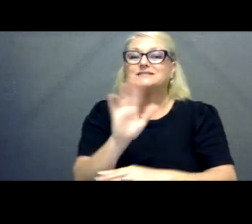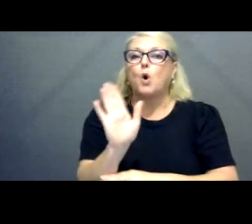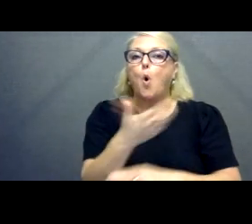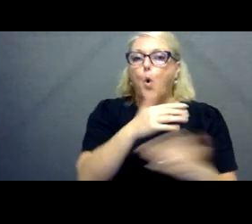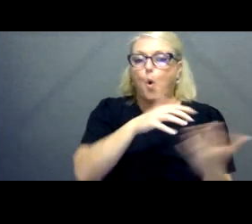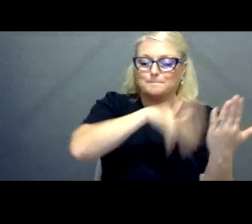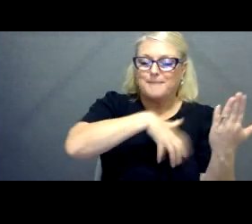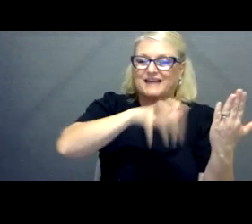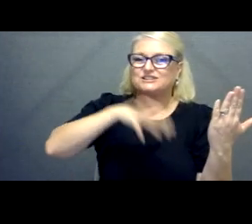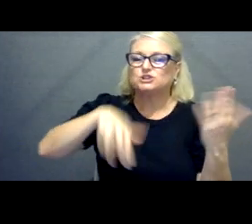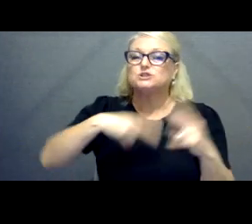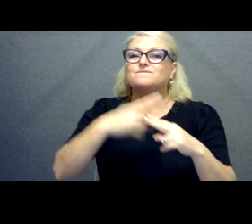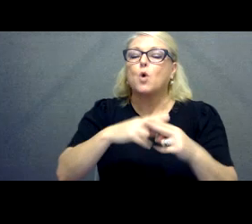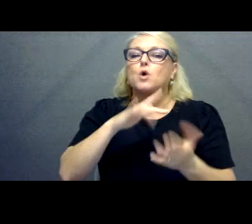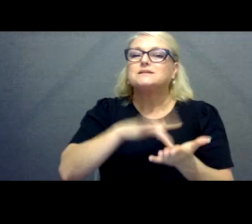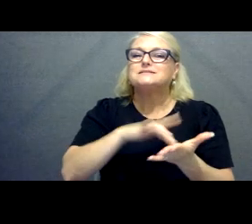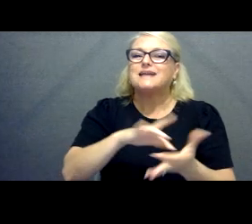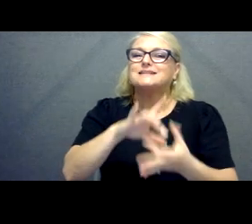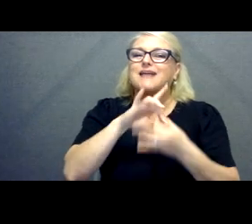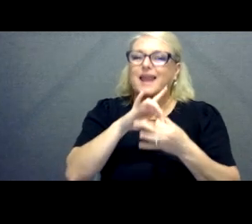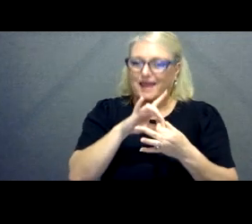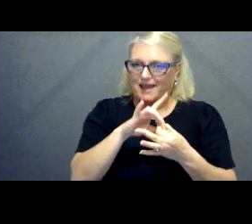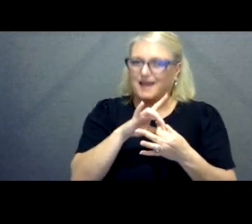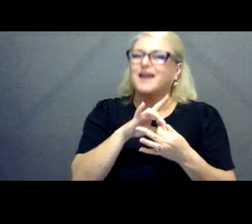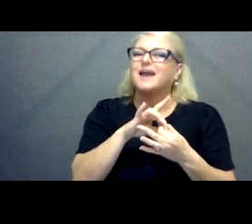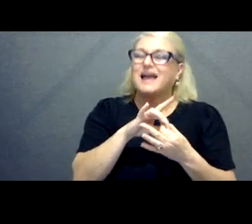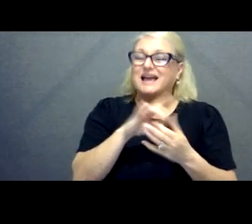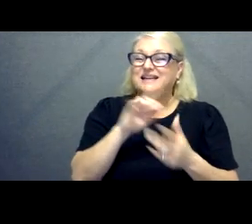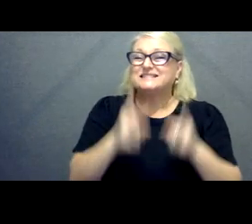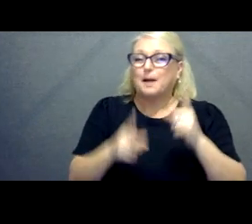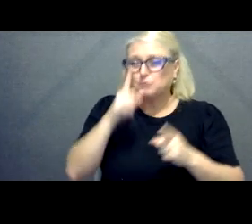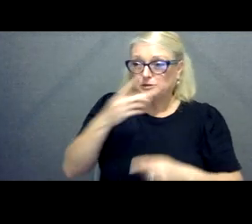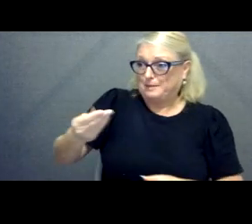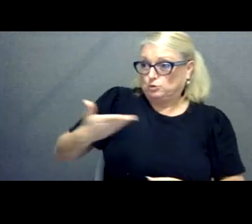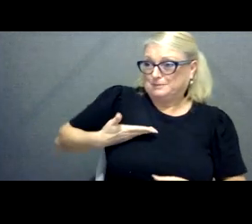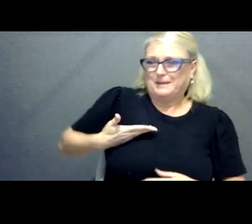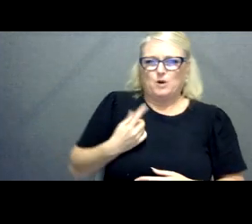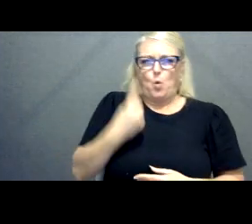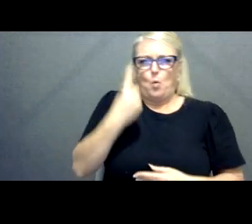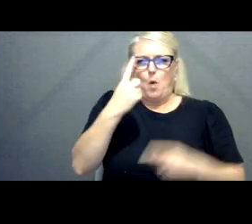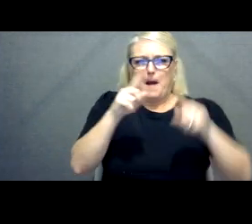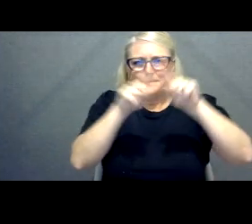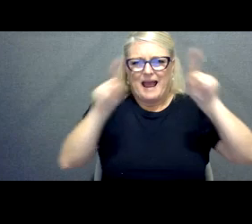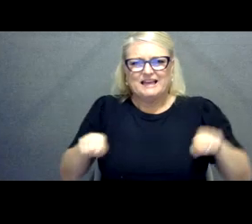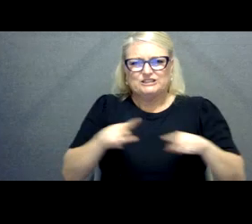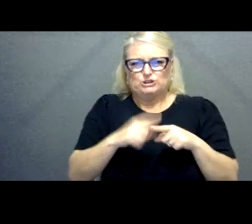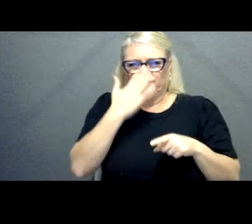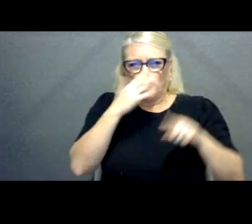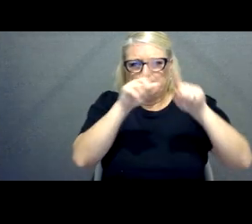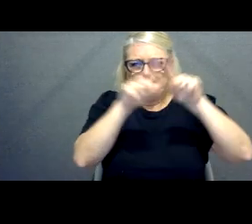only get the first page um so normally they are a couple of pages long if not longer but generally